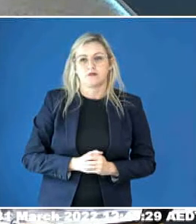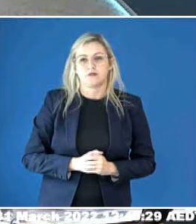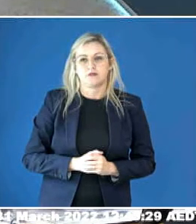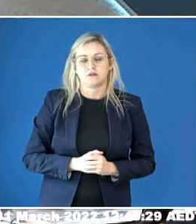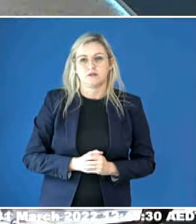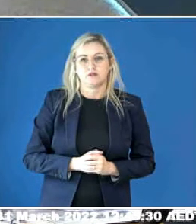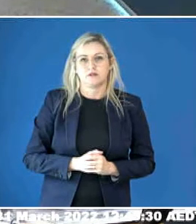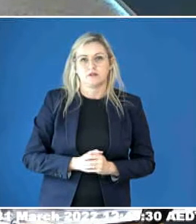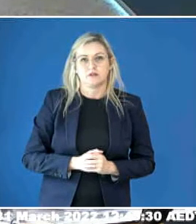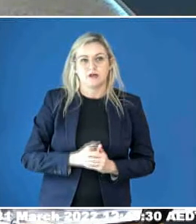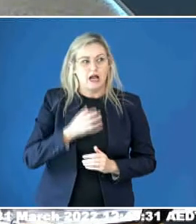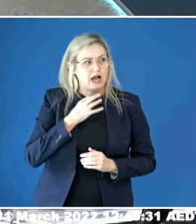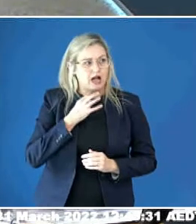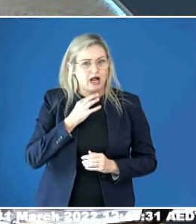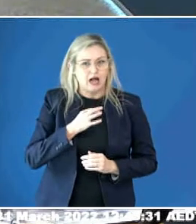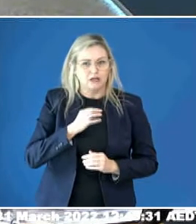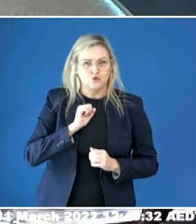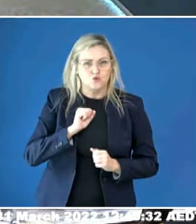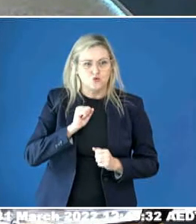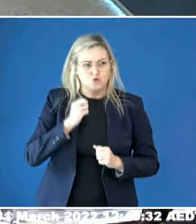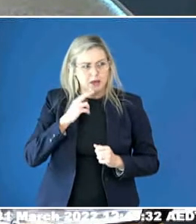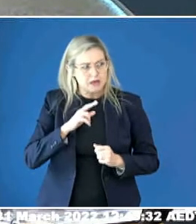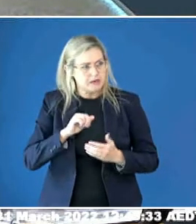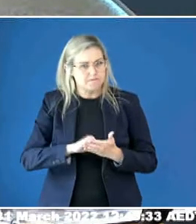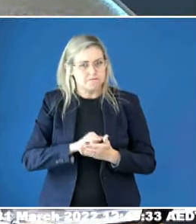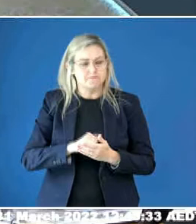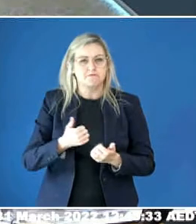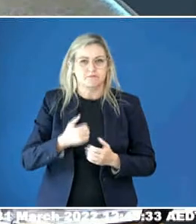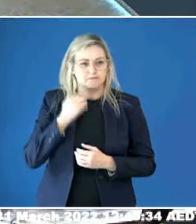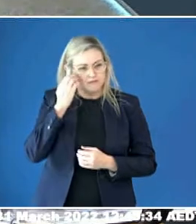I hope I have. MR ANDREATIDIS: You have. Thank you very, Chair.